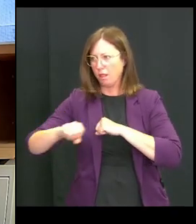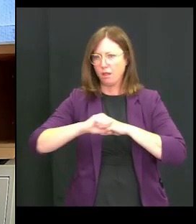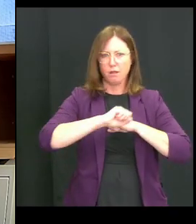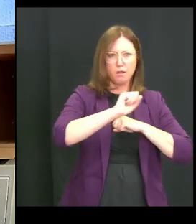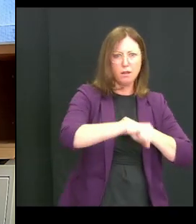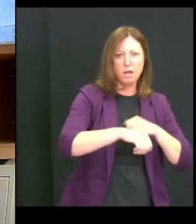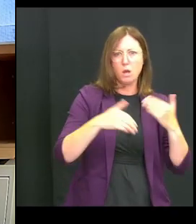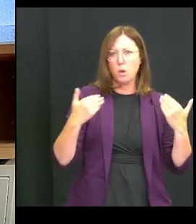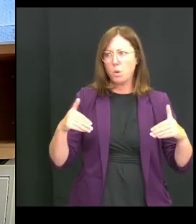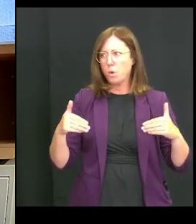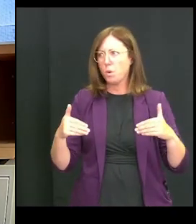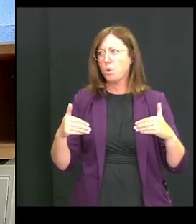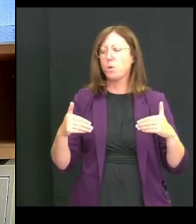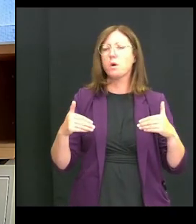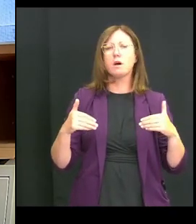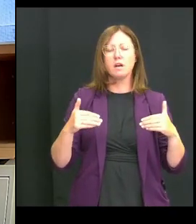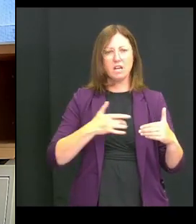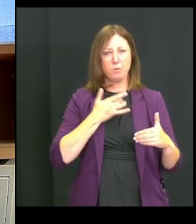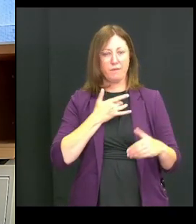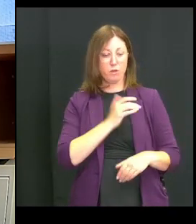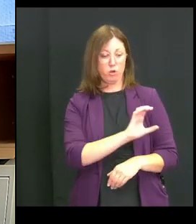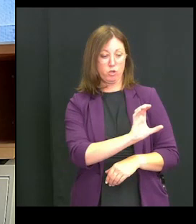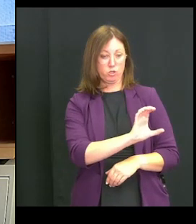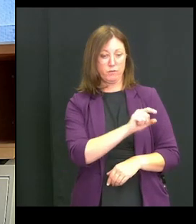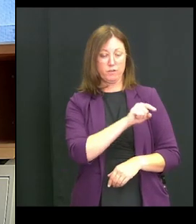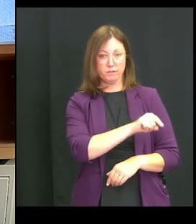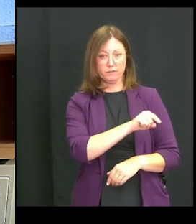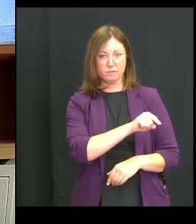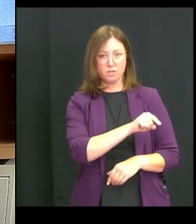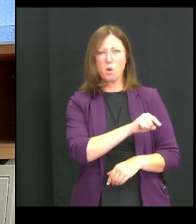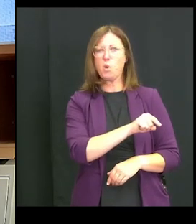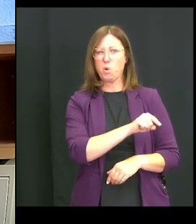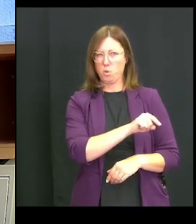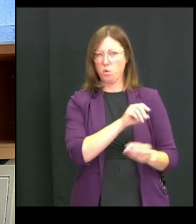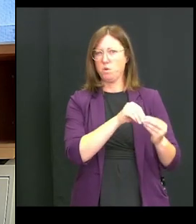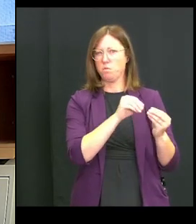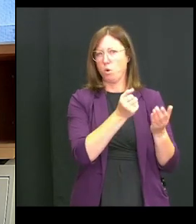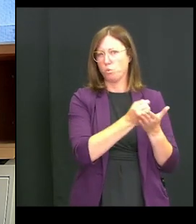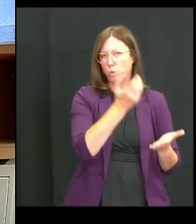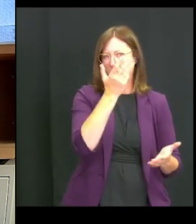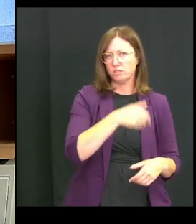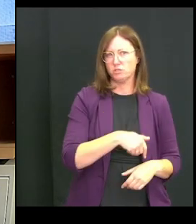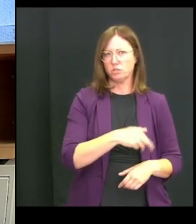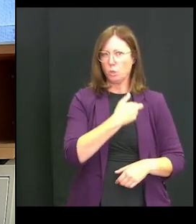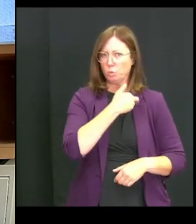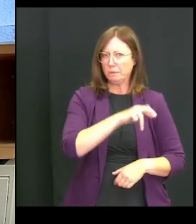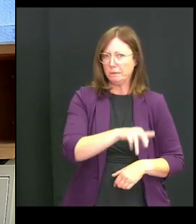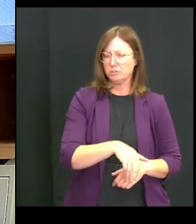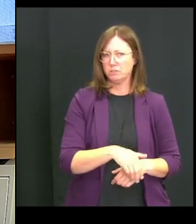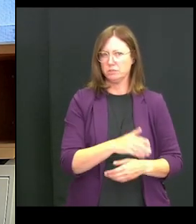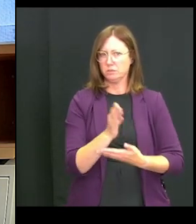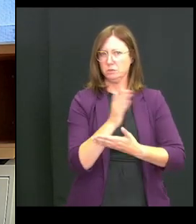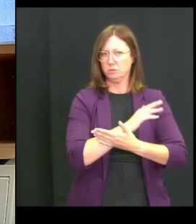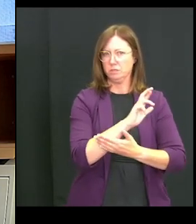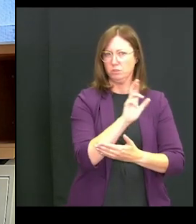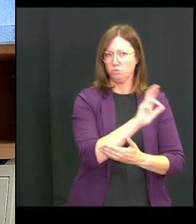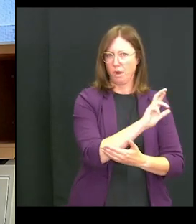We think that Conservatives for example are much more wealthy evangelical and right wing than they really are.